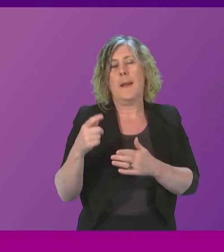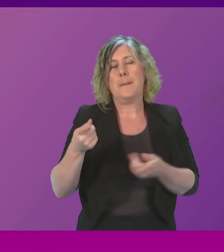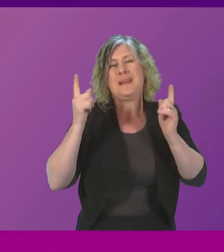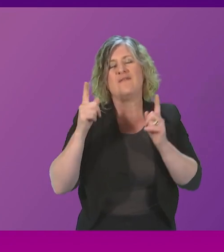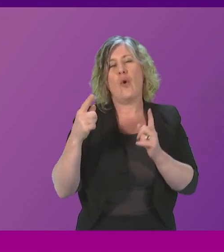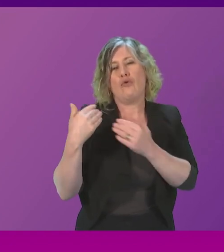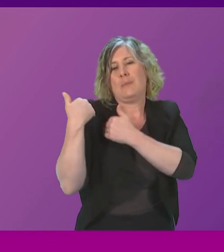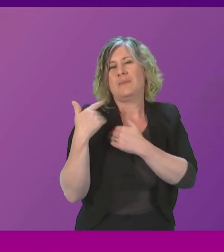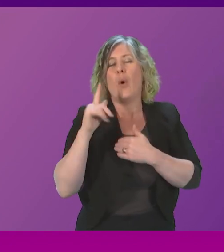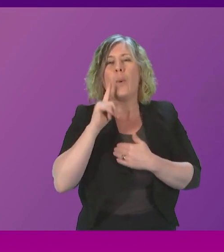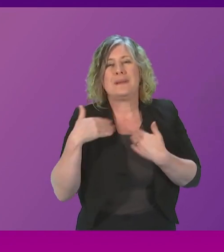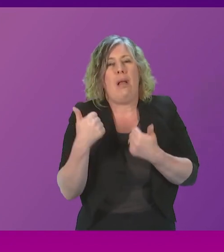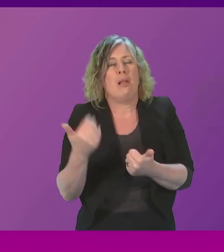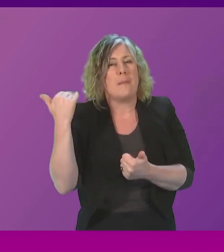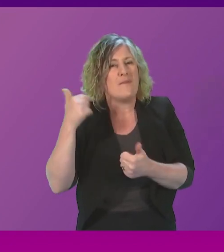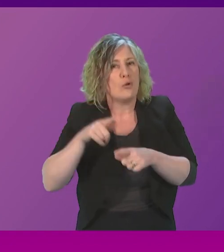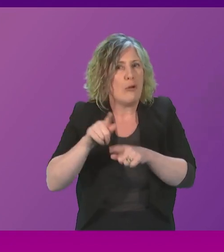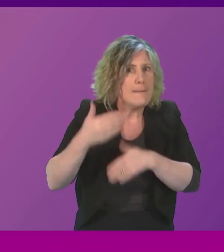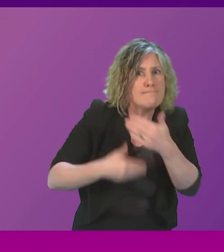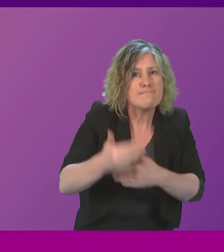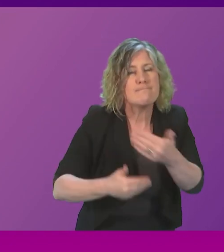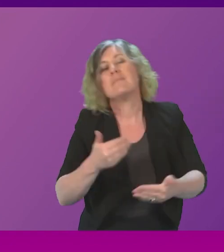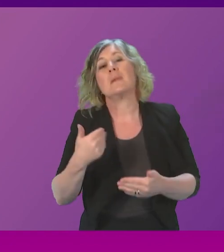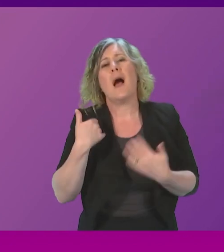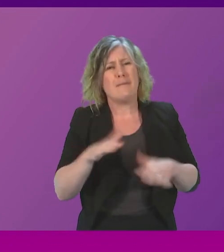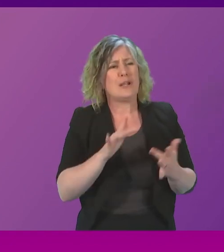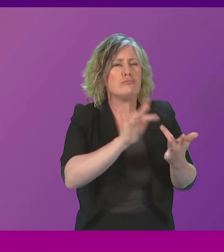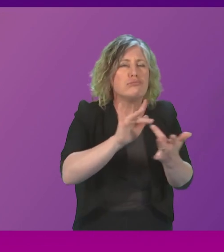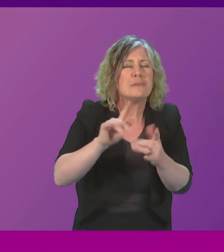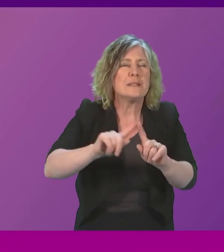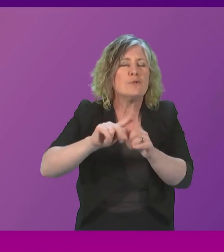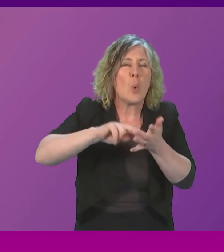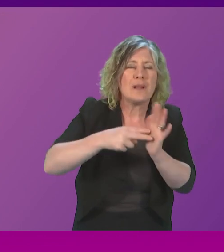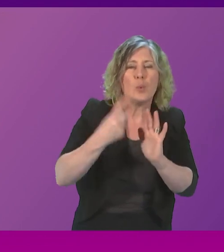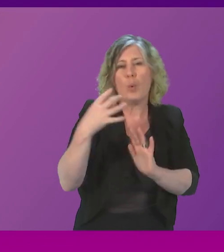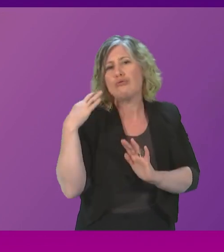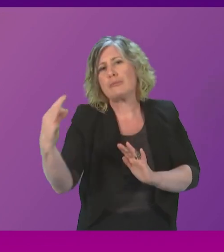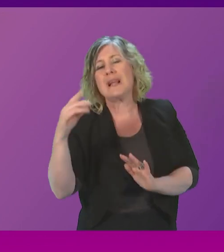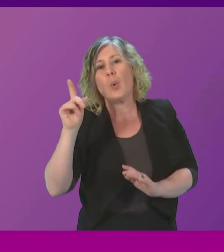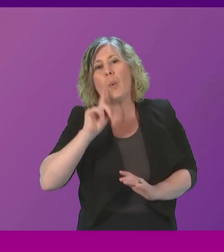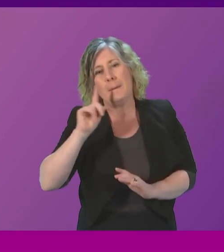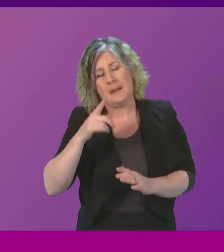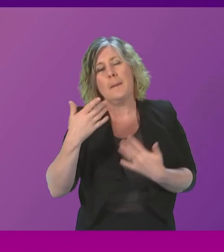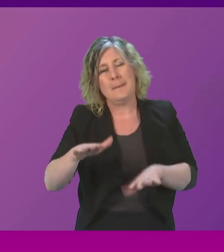I have met with a number of organisations that represent women who have been particularly affected by endometriosis.